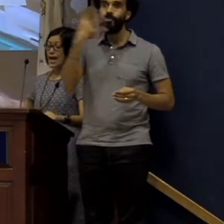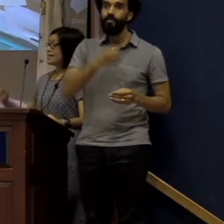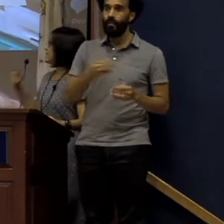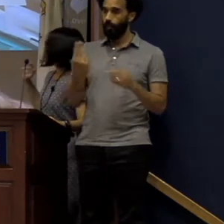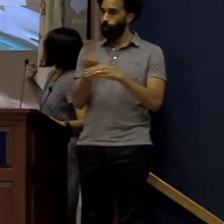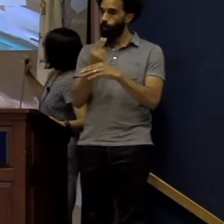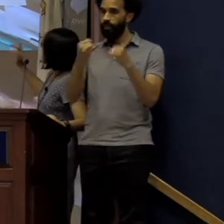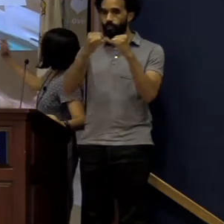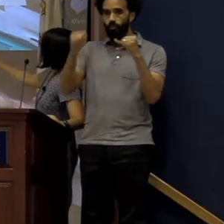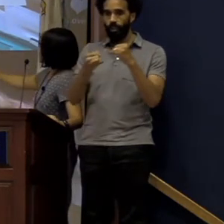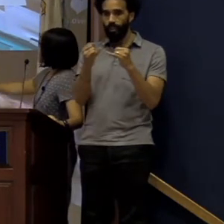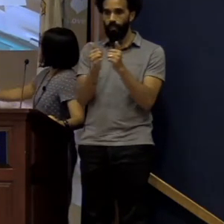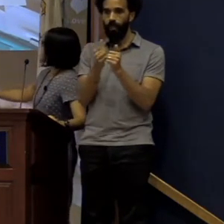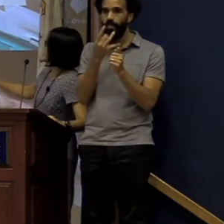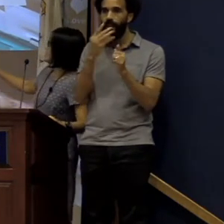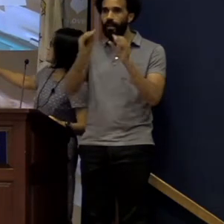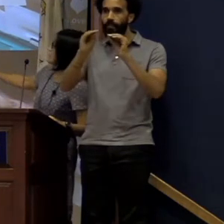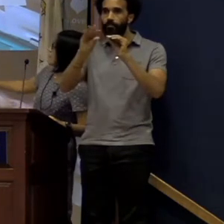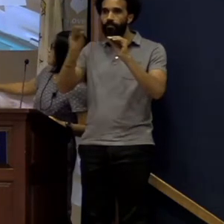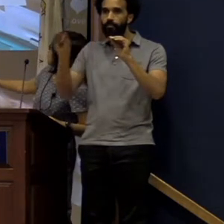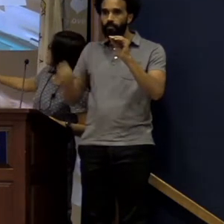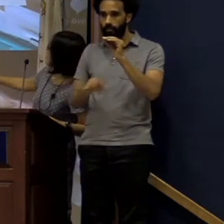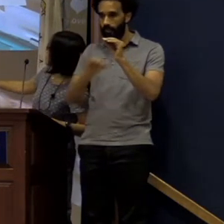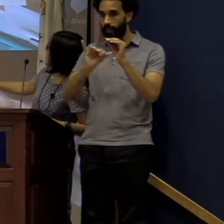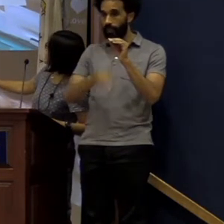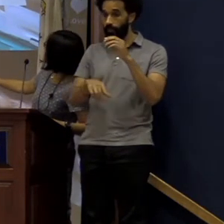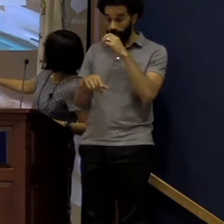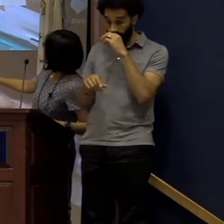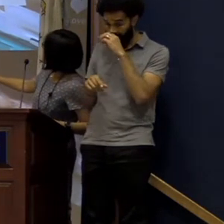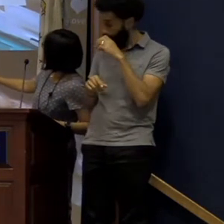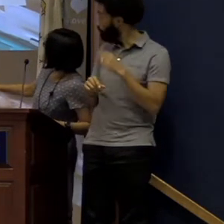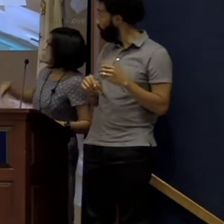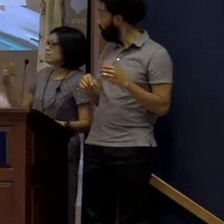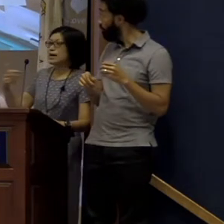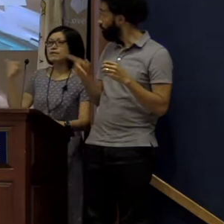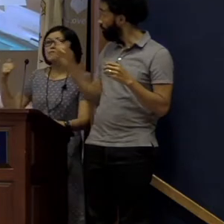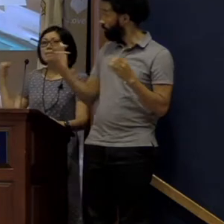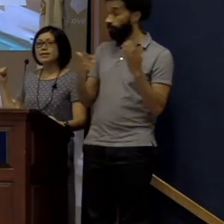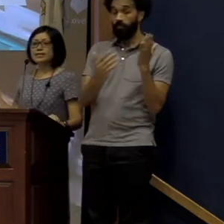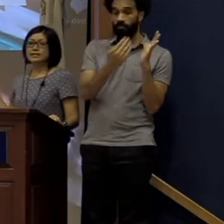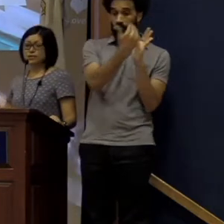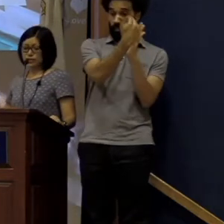Here our range of things that is STEM related that were birthed from making this project